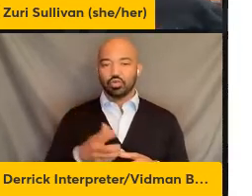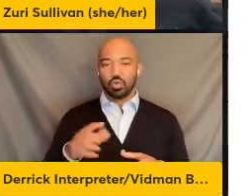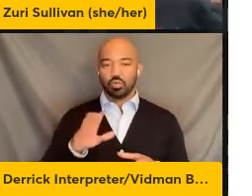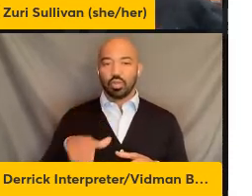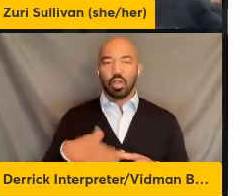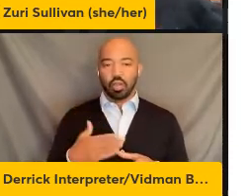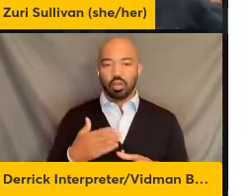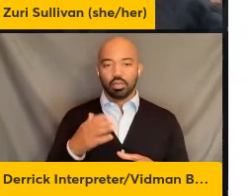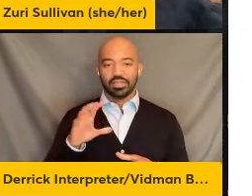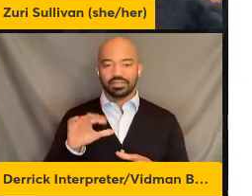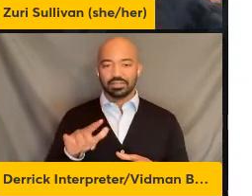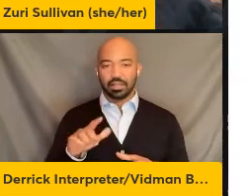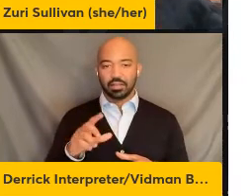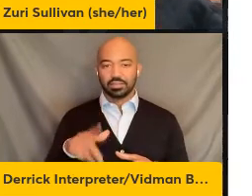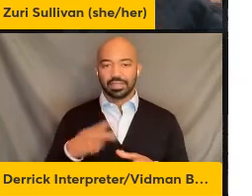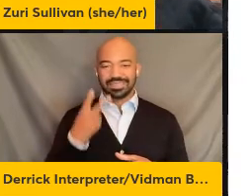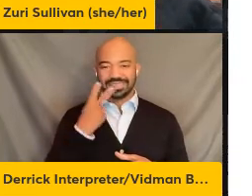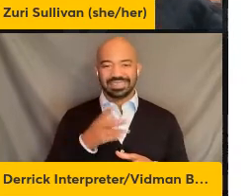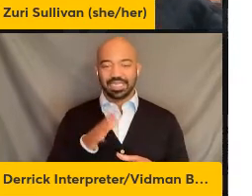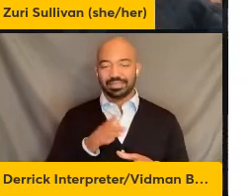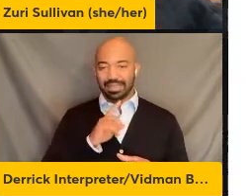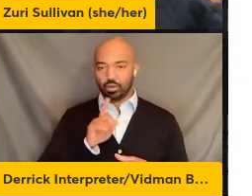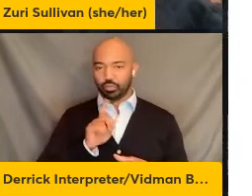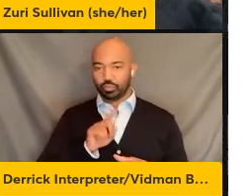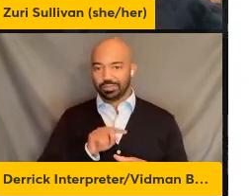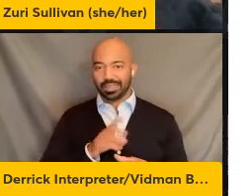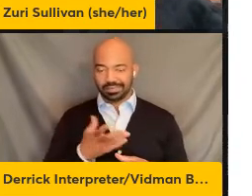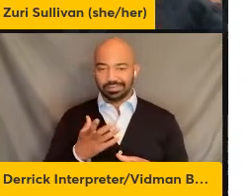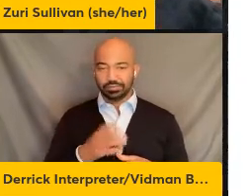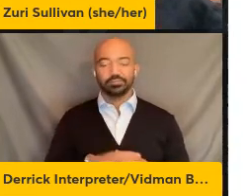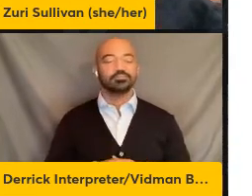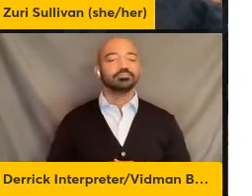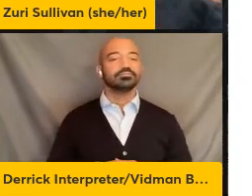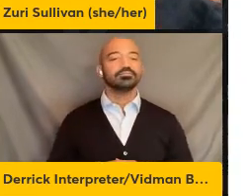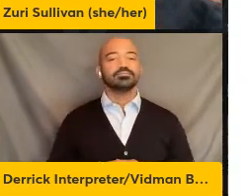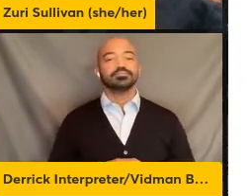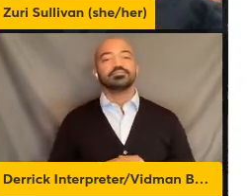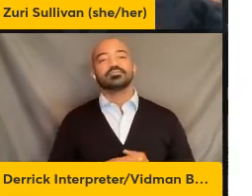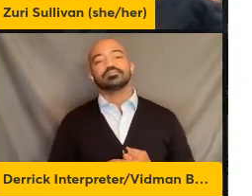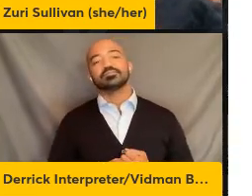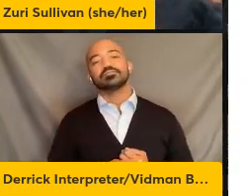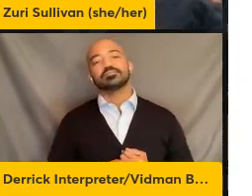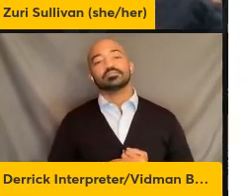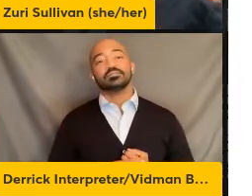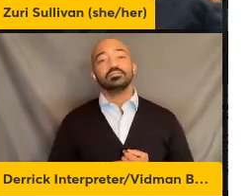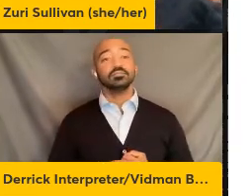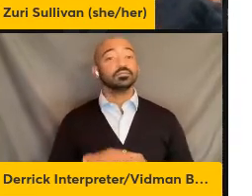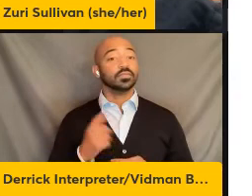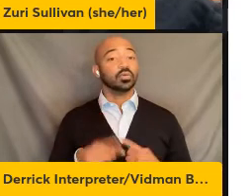their gene expression in response to different perturbations. And so when we treated these organoids, with different